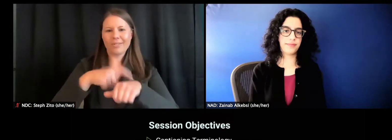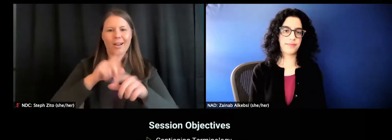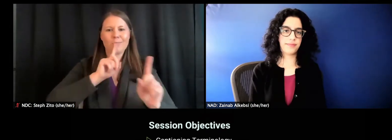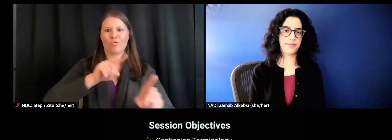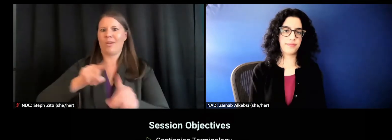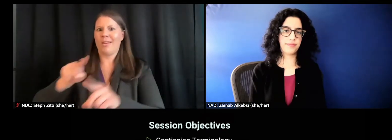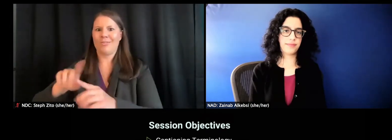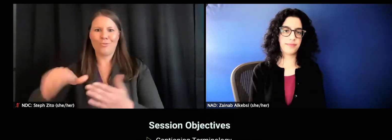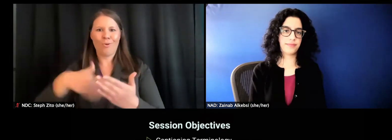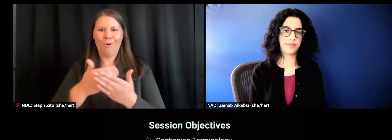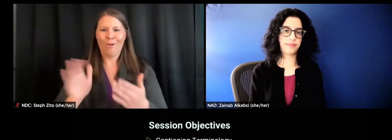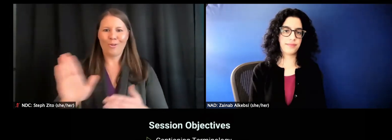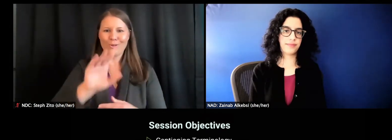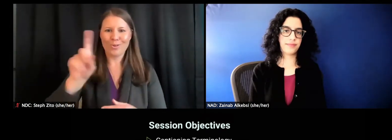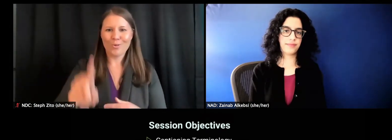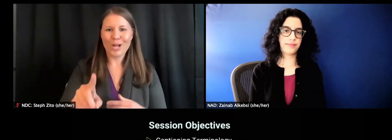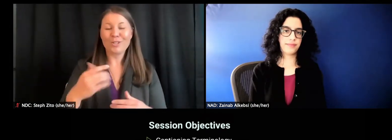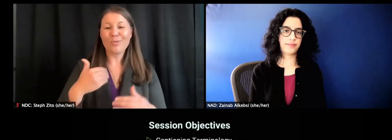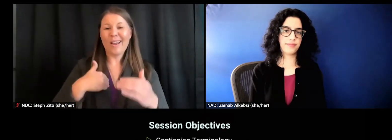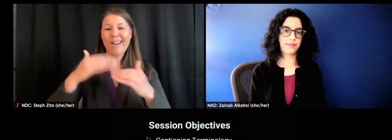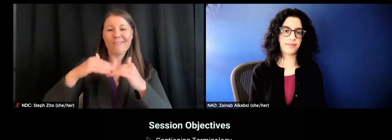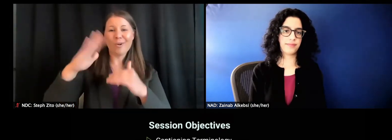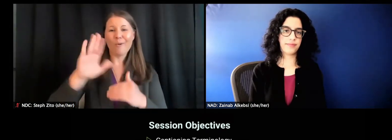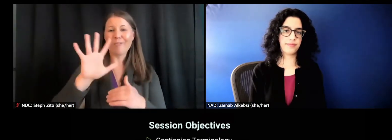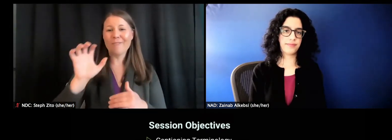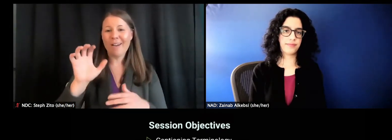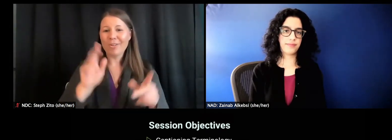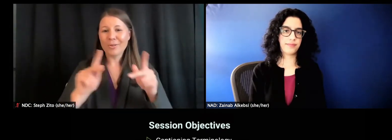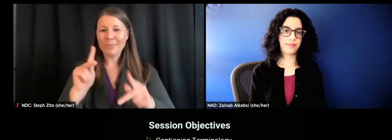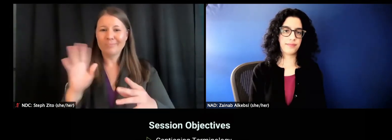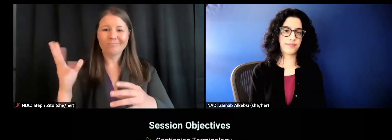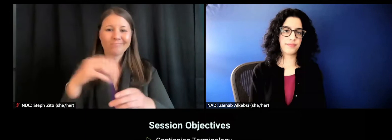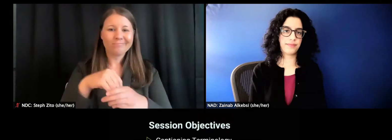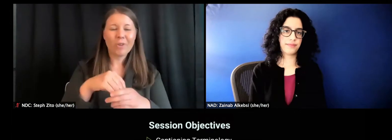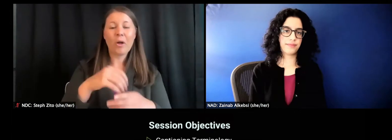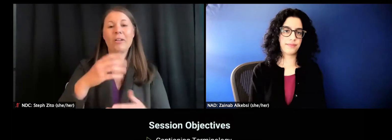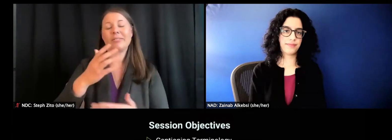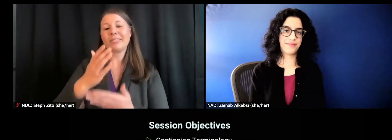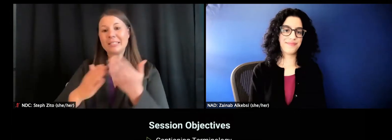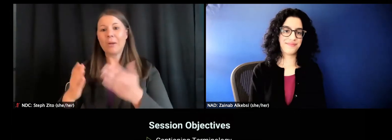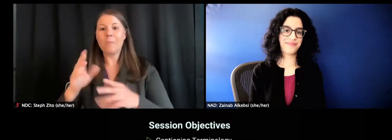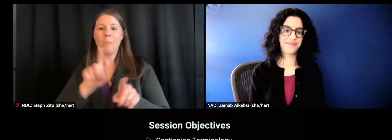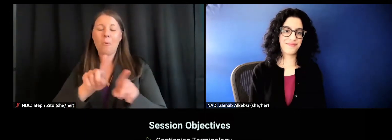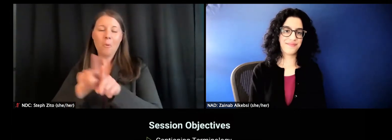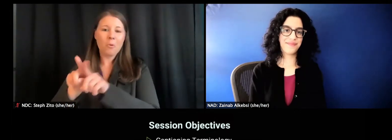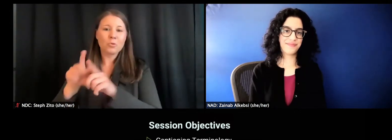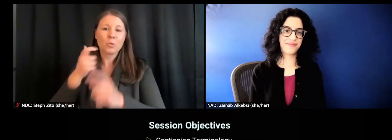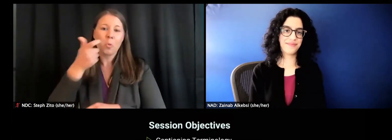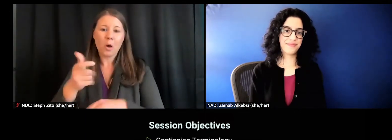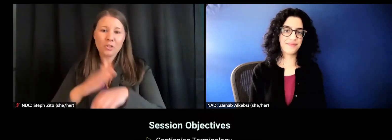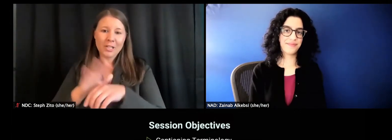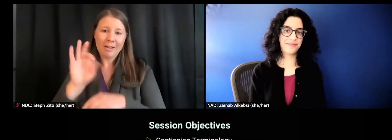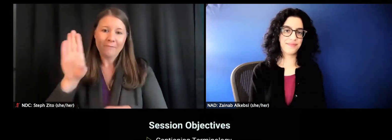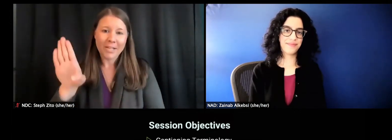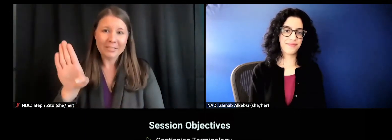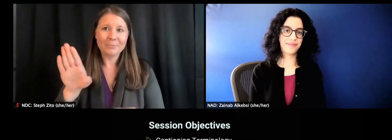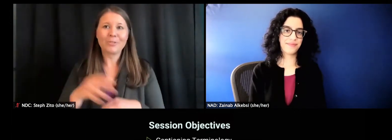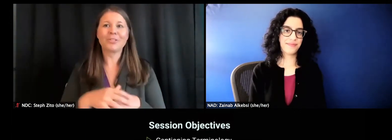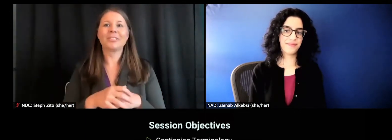Now, we might not have time to get to all of your questions, we have a huge number of people here participating